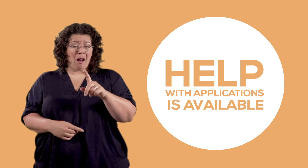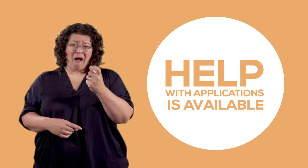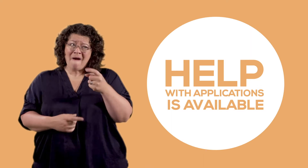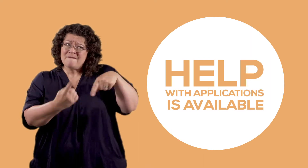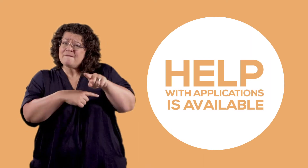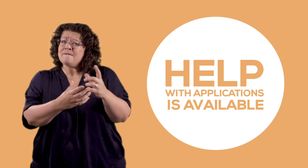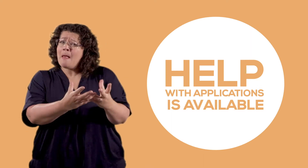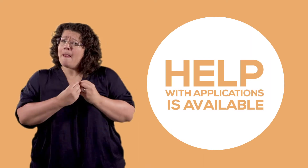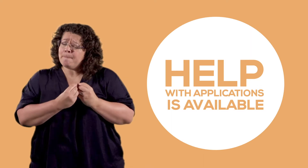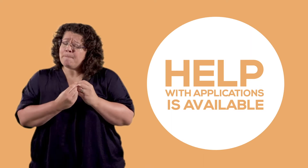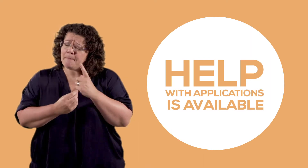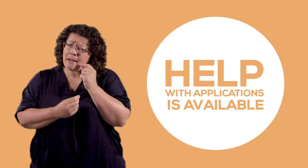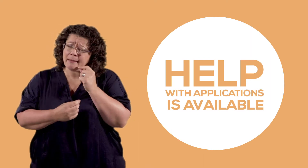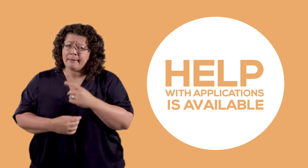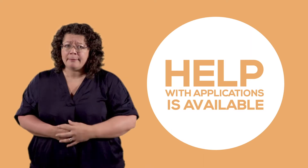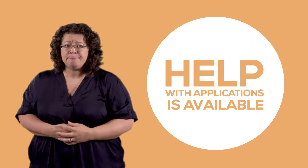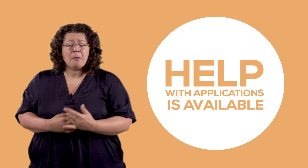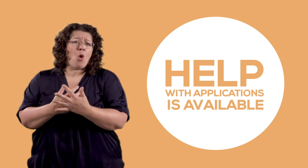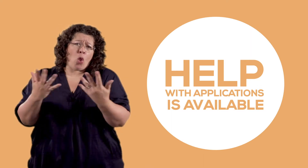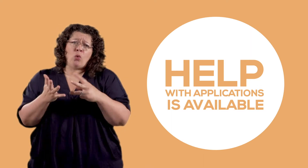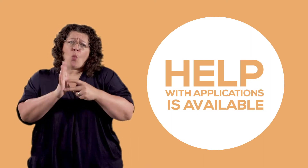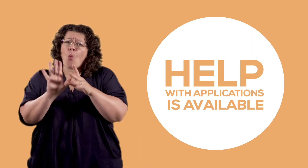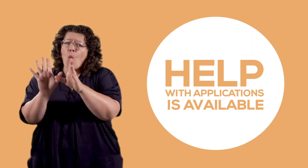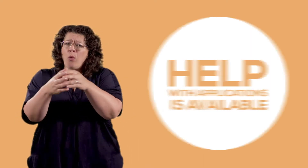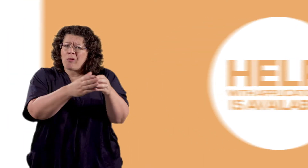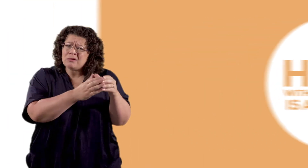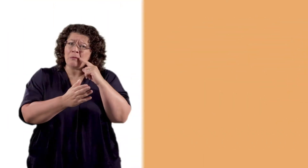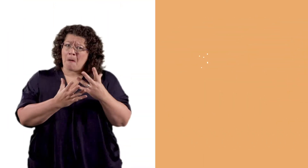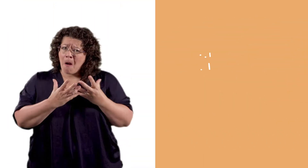There are many organisations that can help you with your EU Settlement Scheme application,